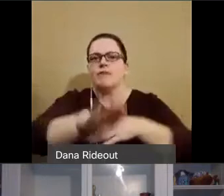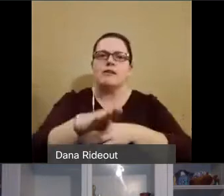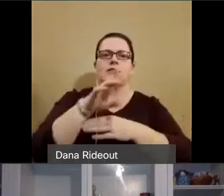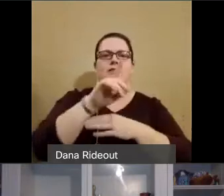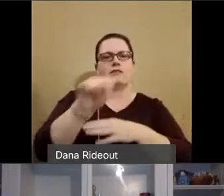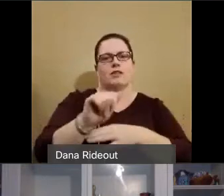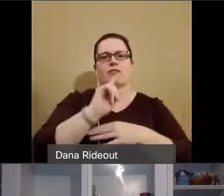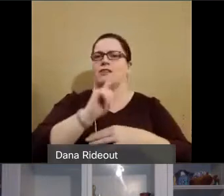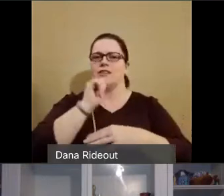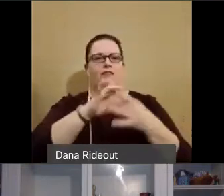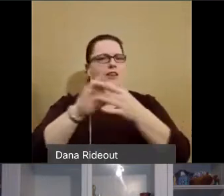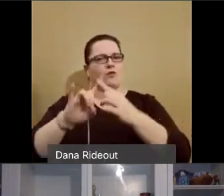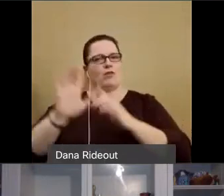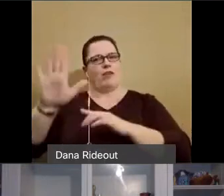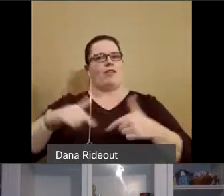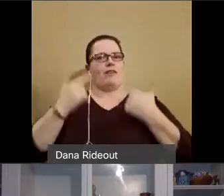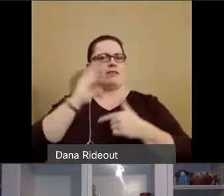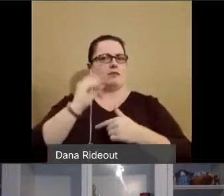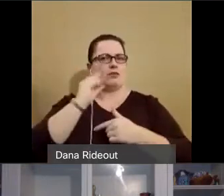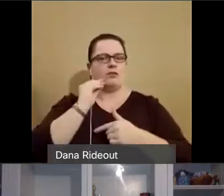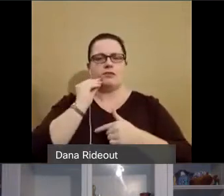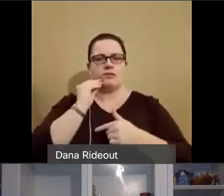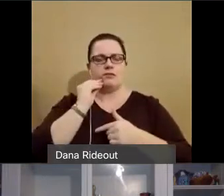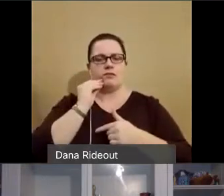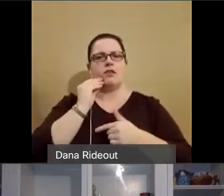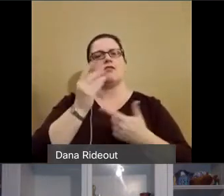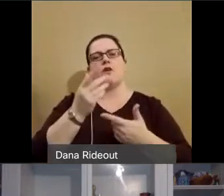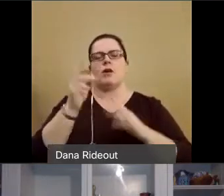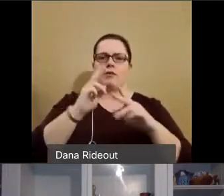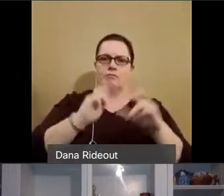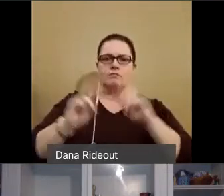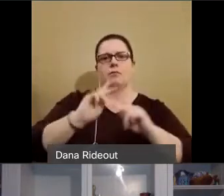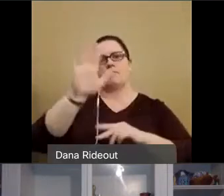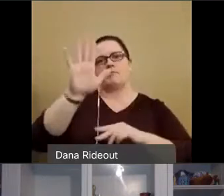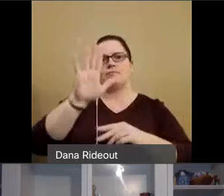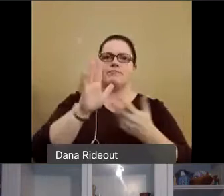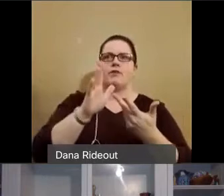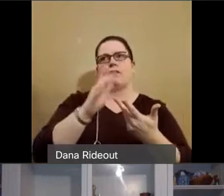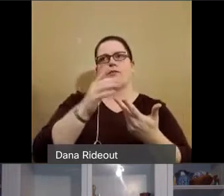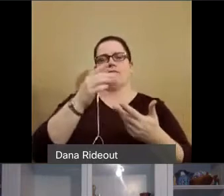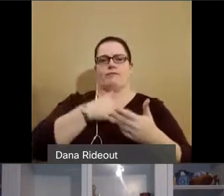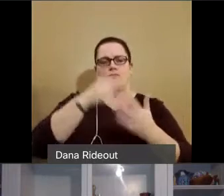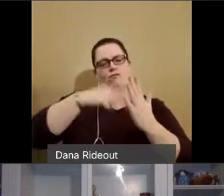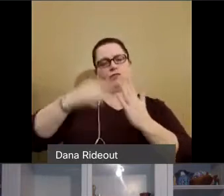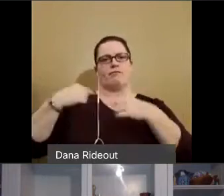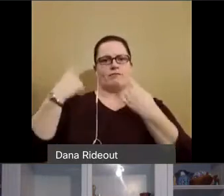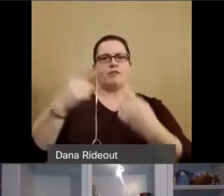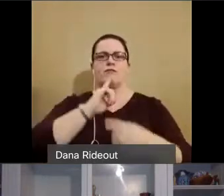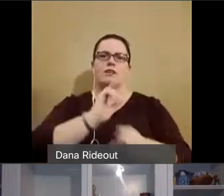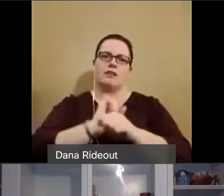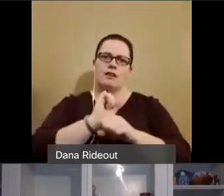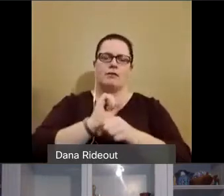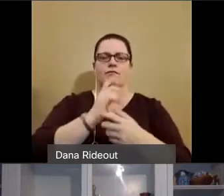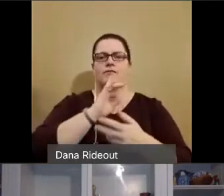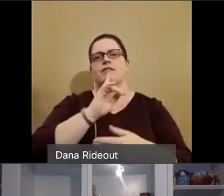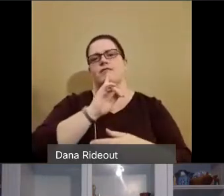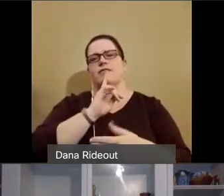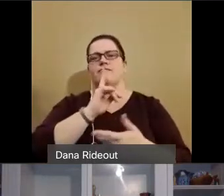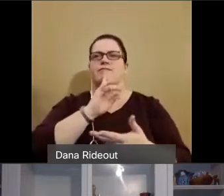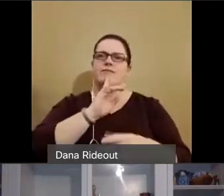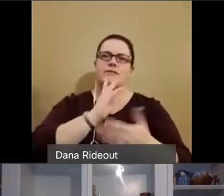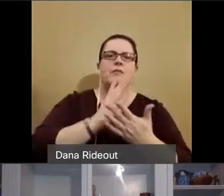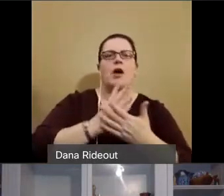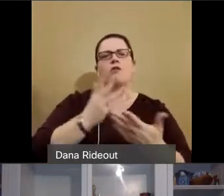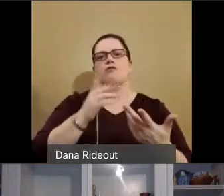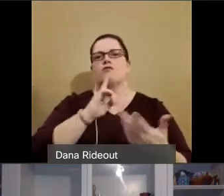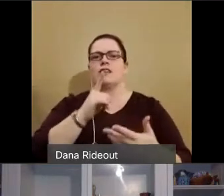Um, so, I mean, the people that I've been reading, sort of talk about this notion of, like, crimping resilience, using kind of a, the idea of tripping as a way of.